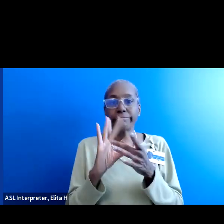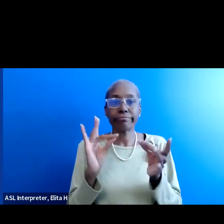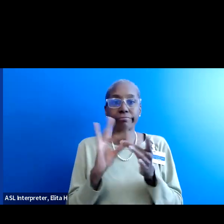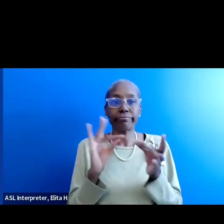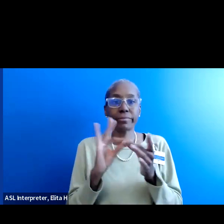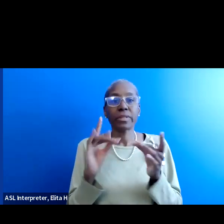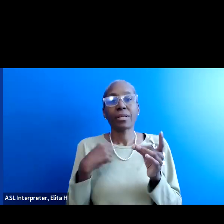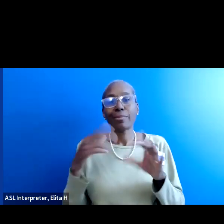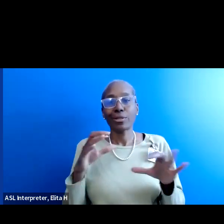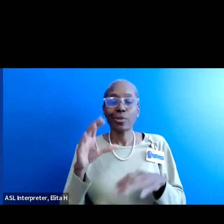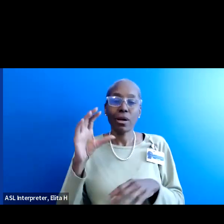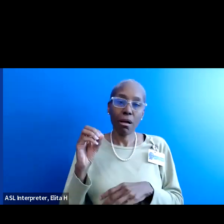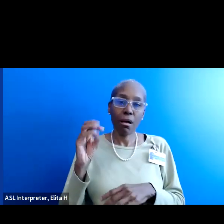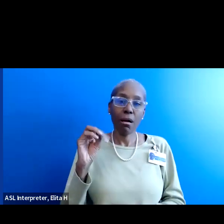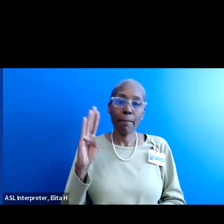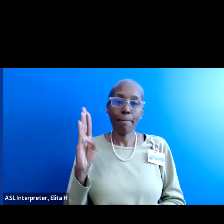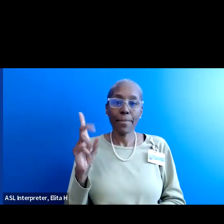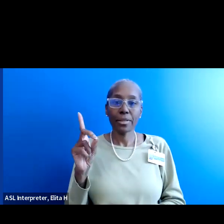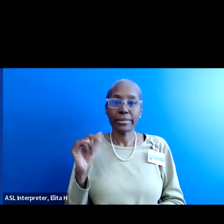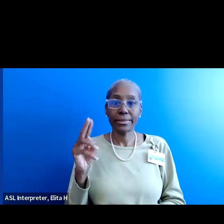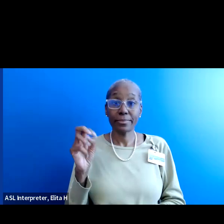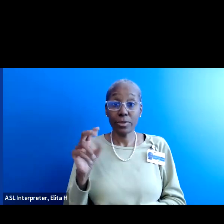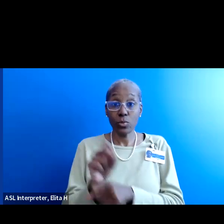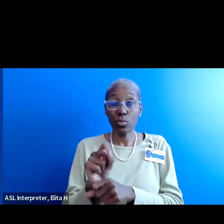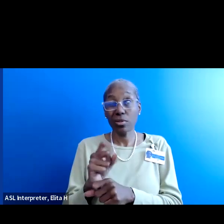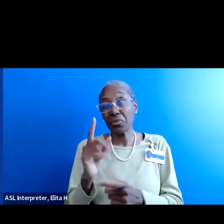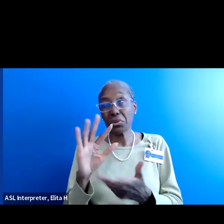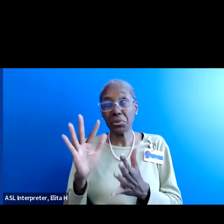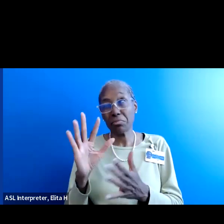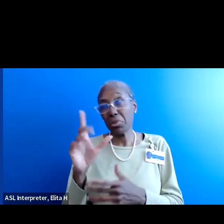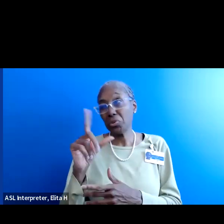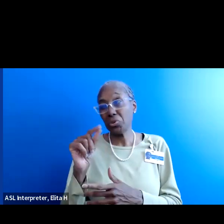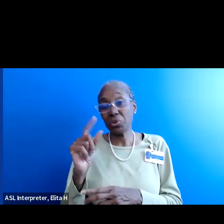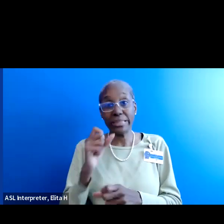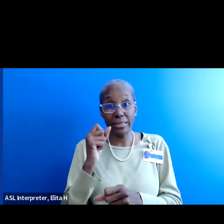doing ombudsman work in this field for about almost 20 years, which is insane.